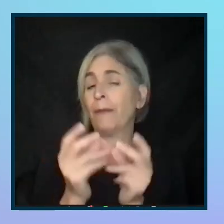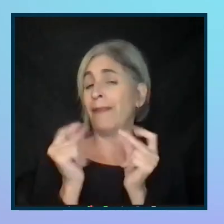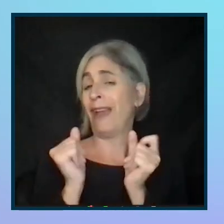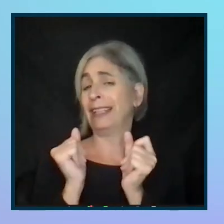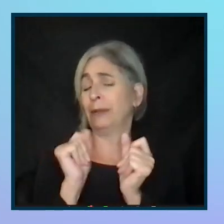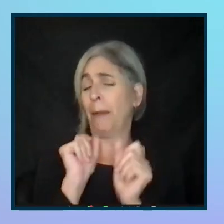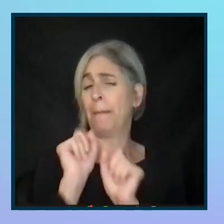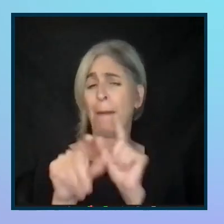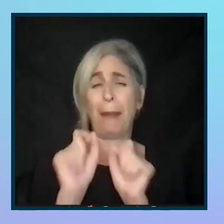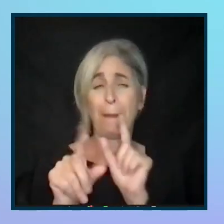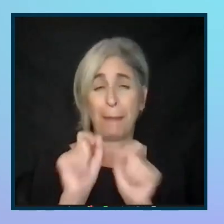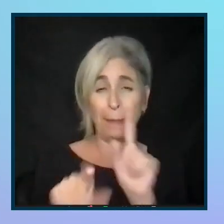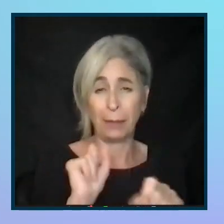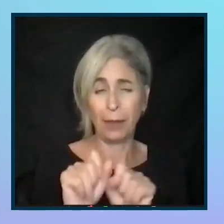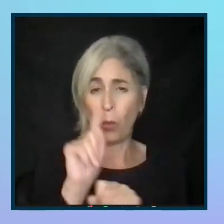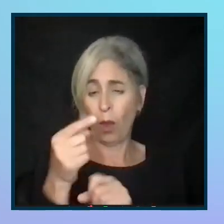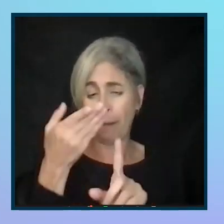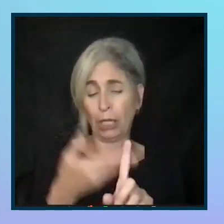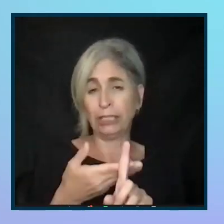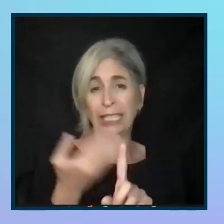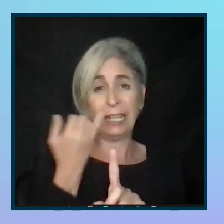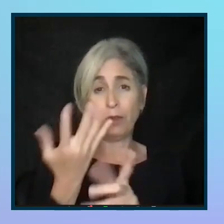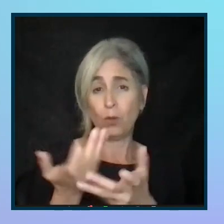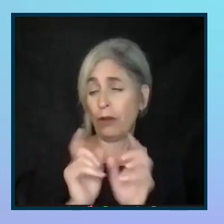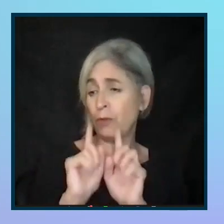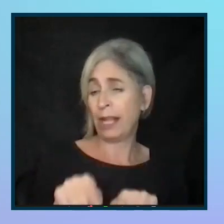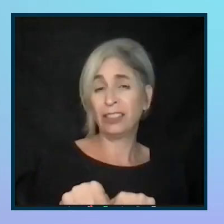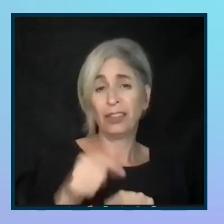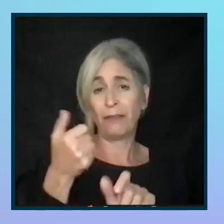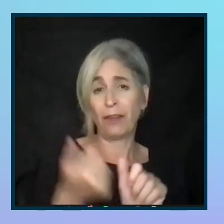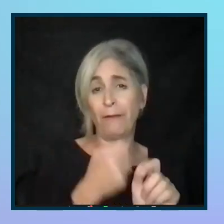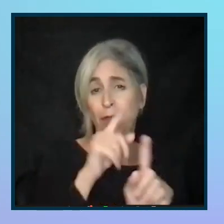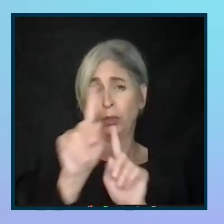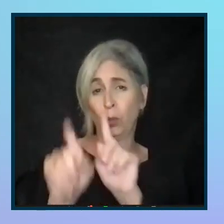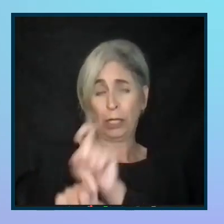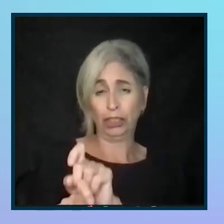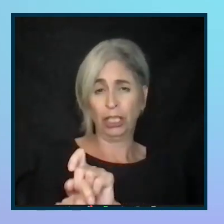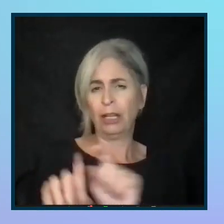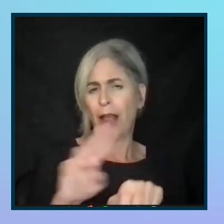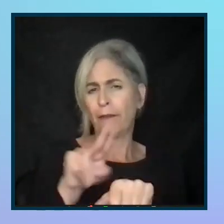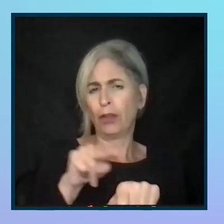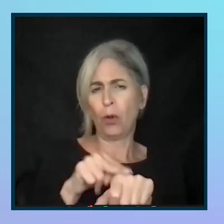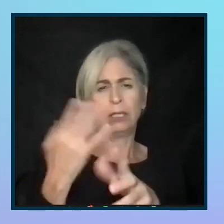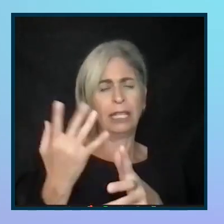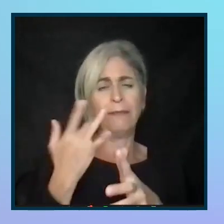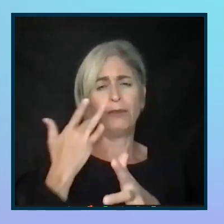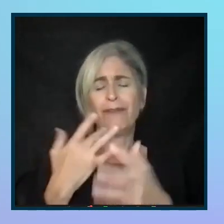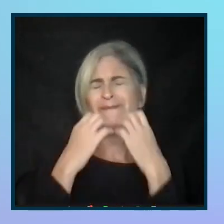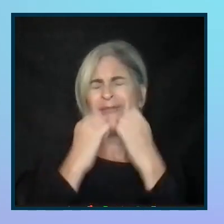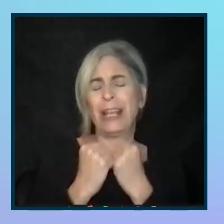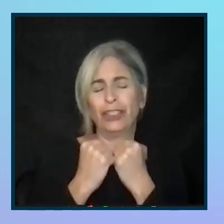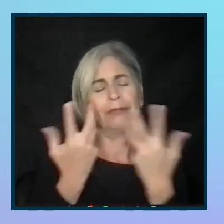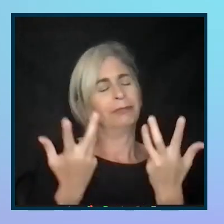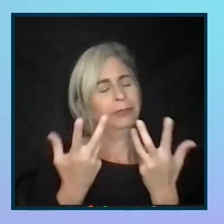so just one person, if they wanna answer, per question. But of course, if you feel passionate, we can do more panelists.